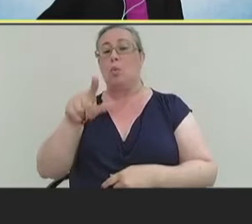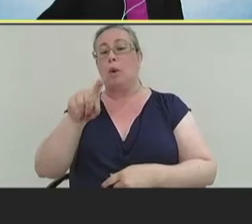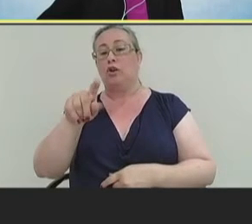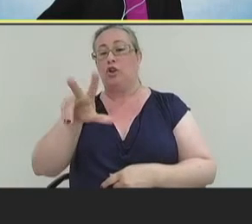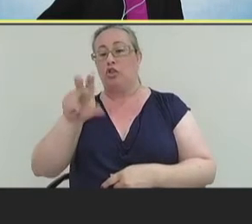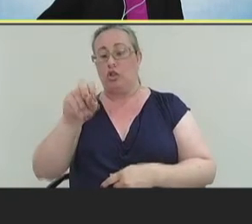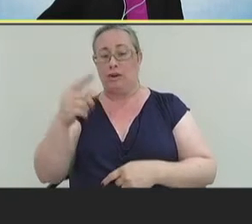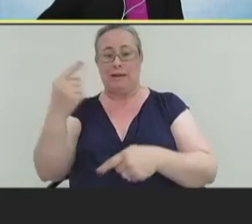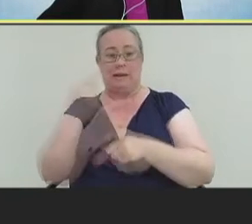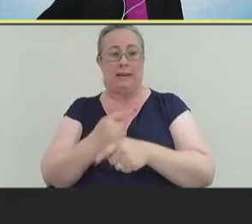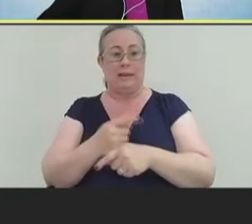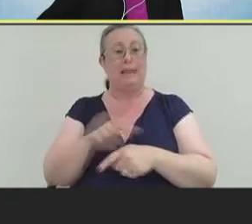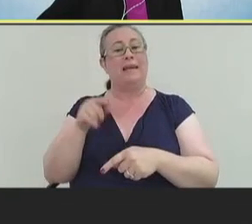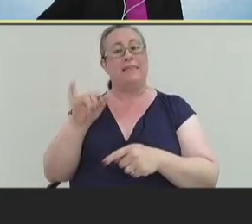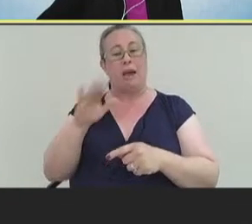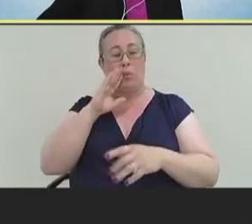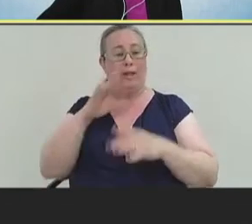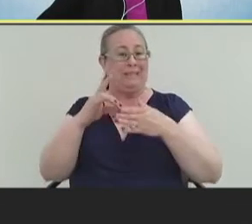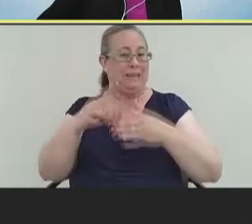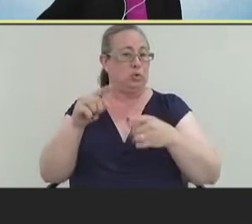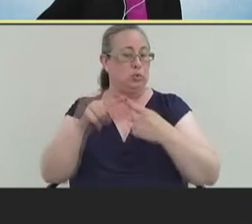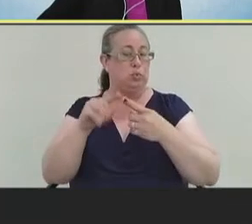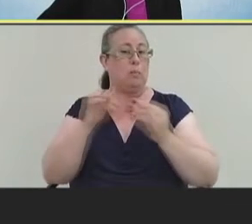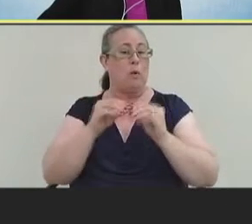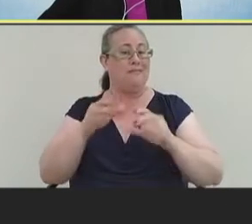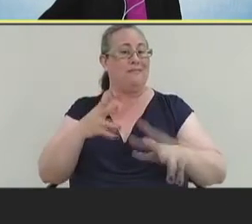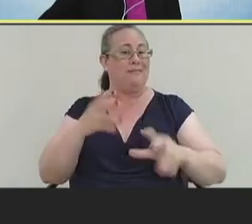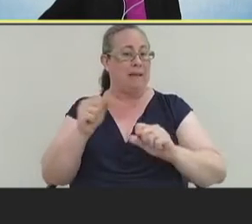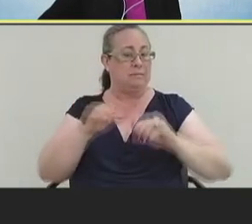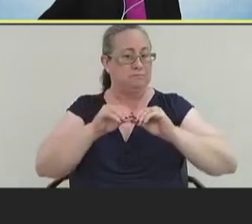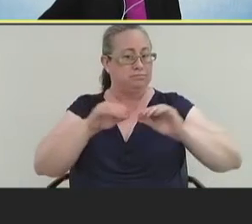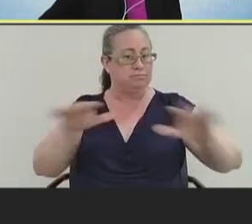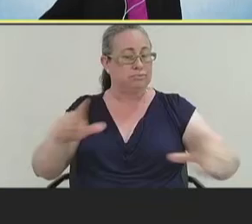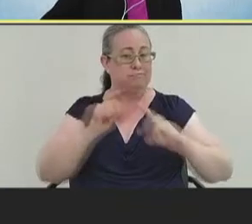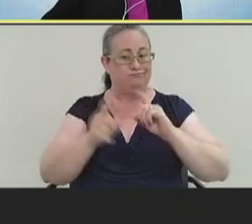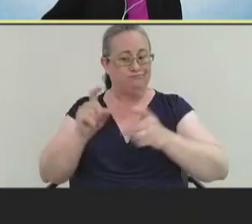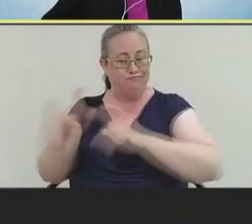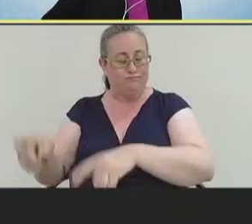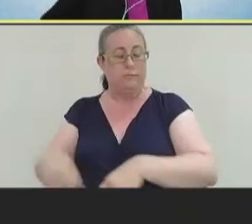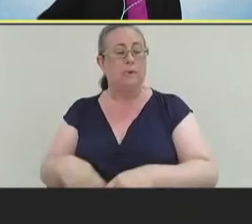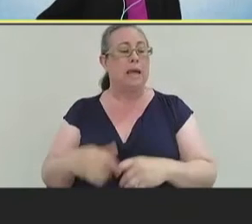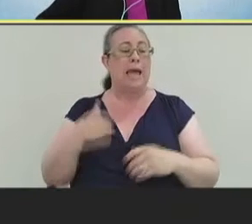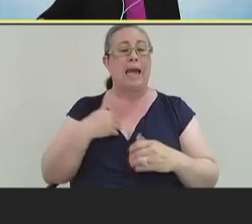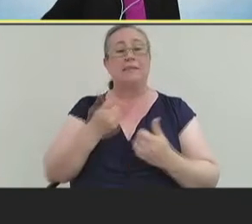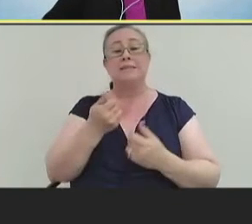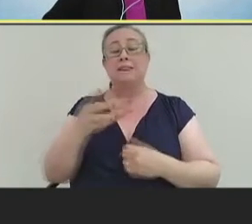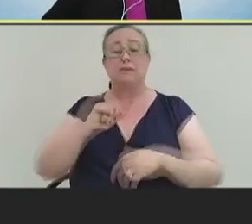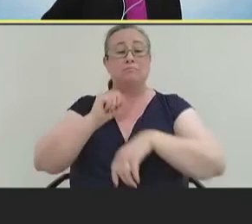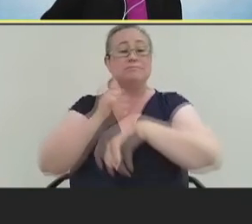to faster distribution and administration. And we have several initiatives in place at BARDA to